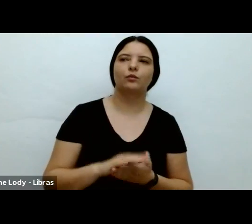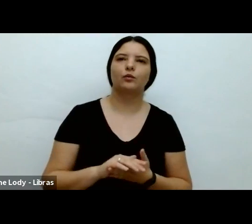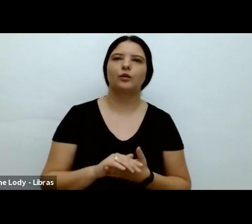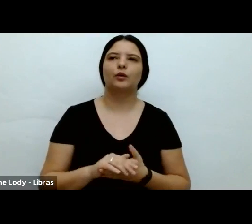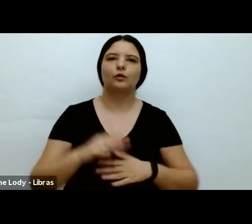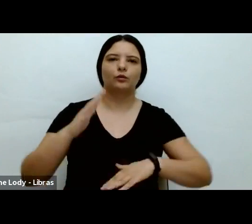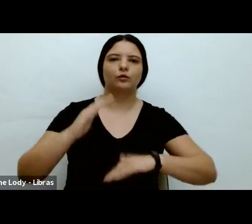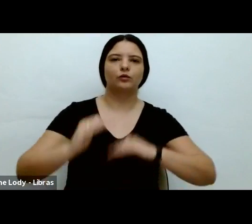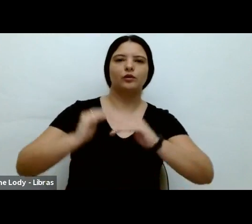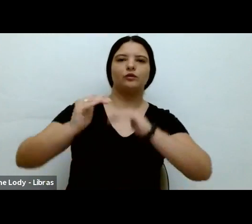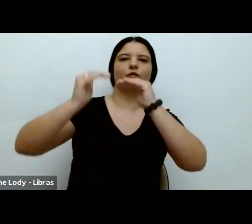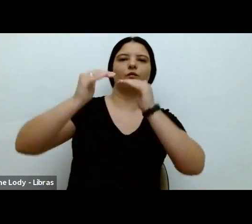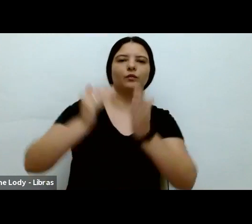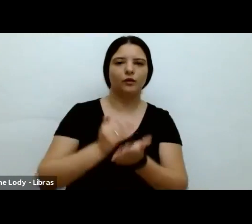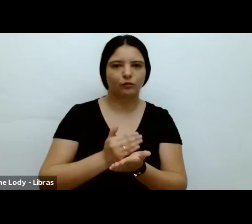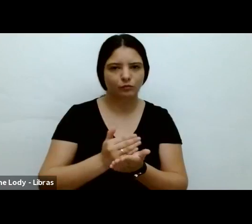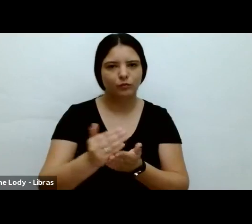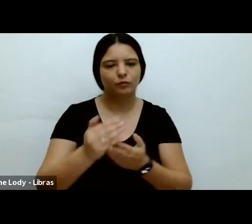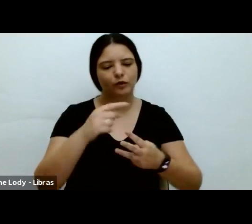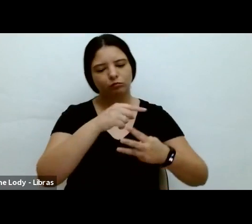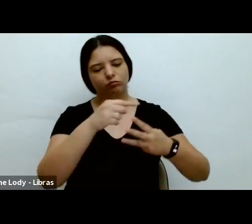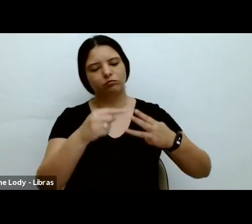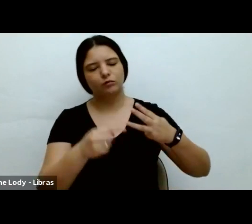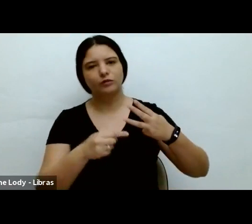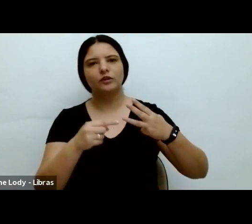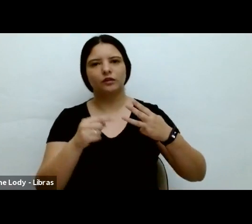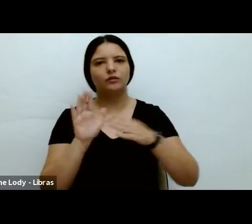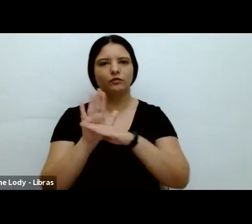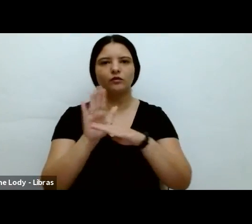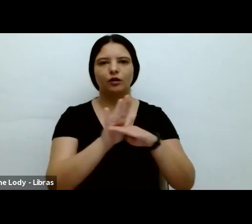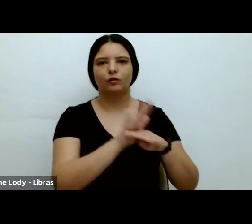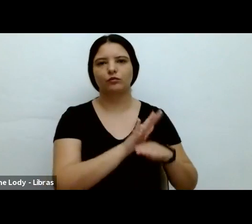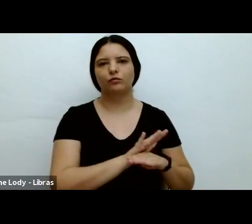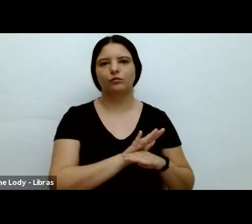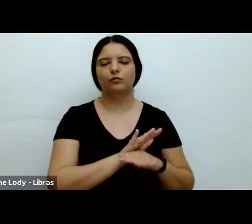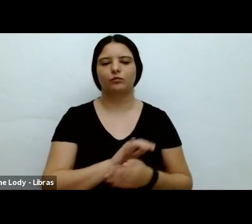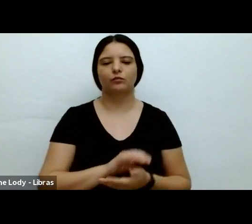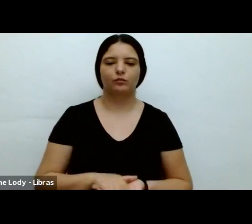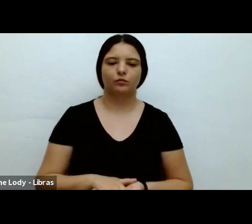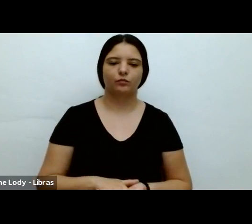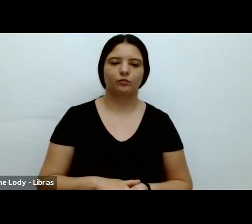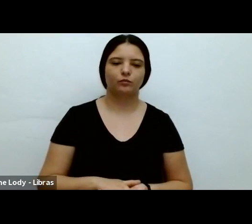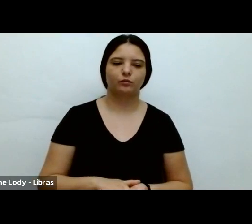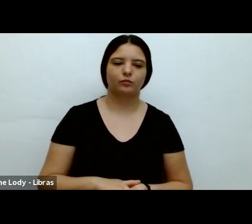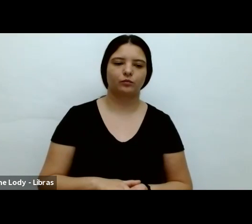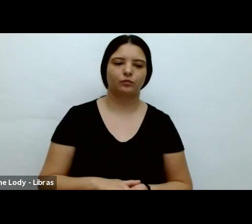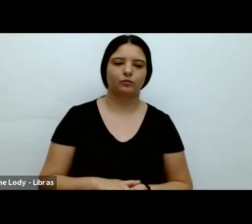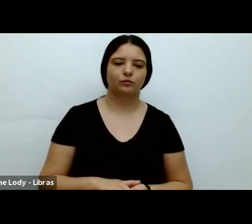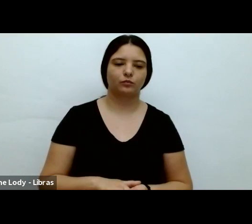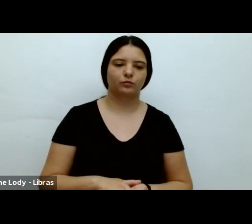or Product development process. taking place.